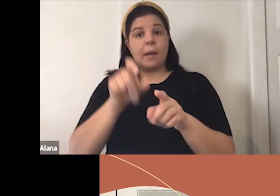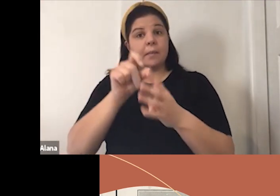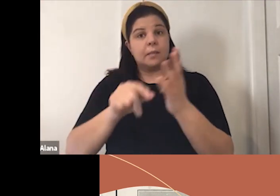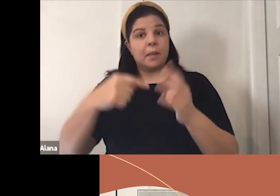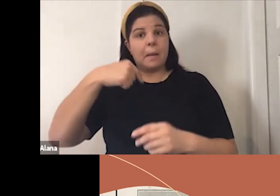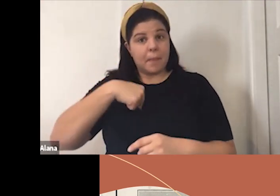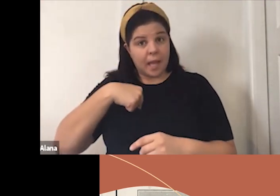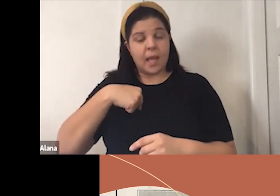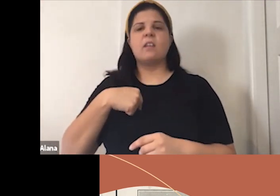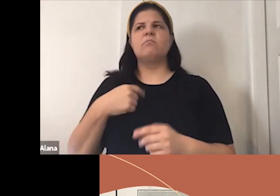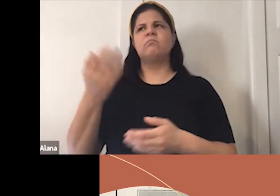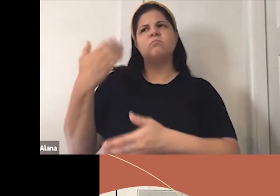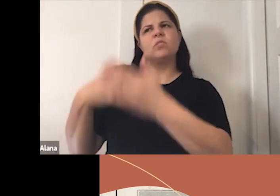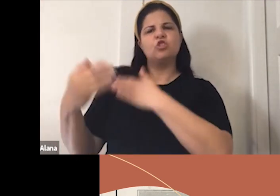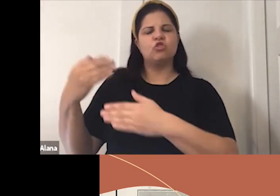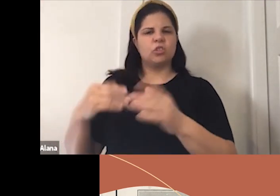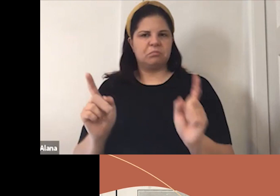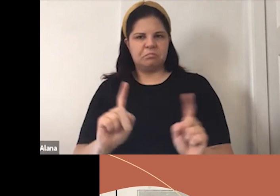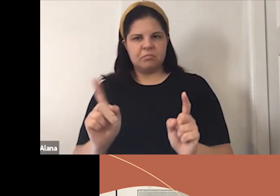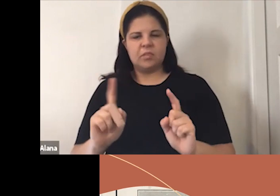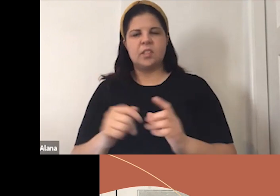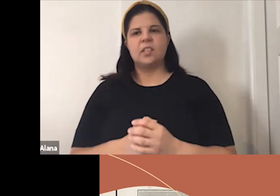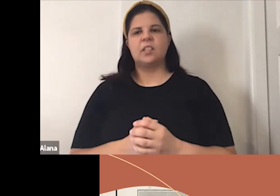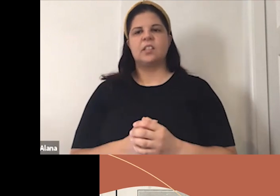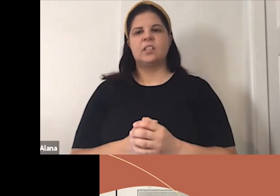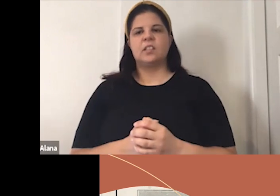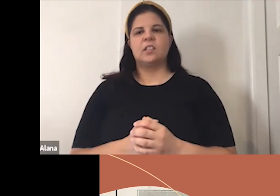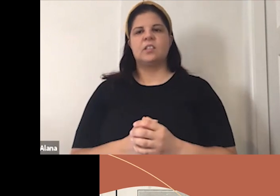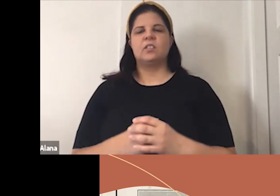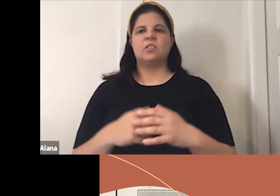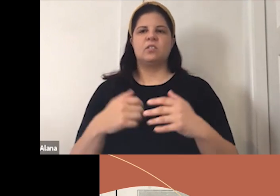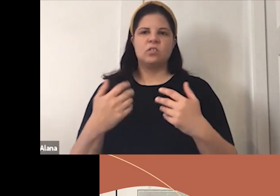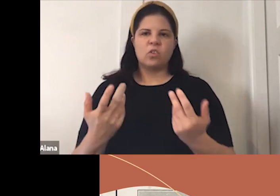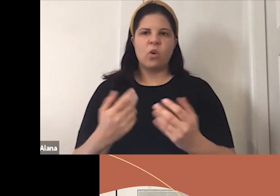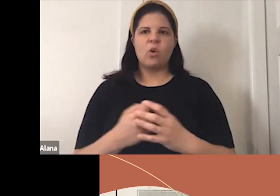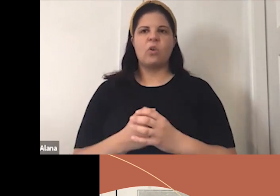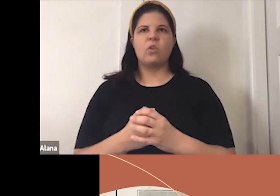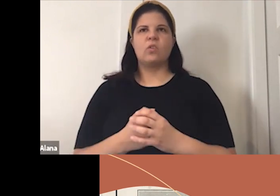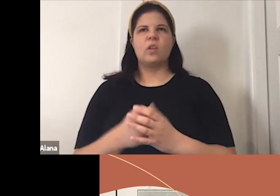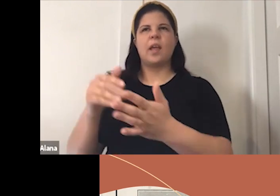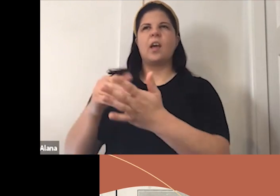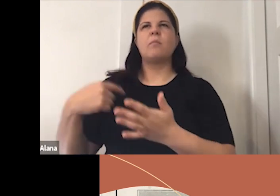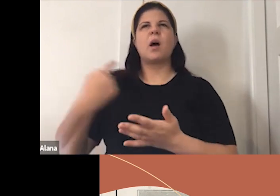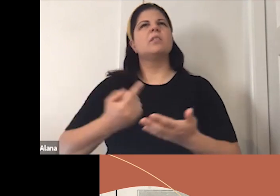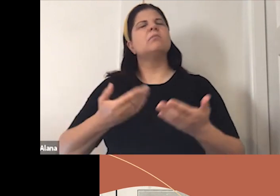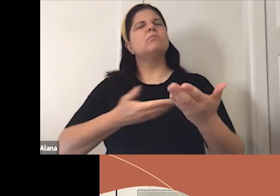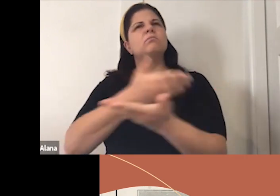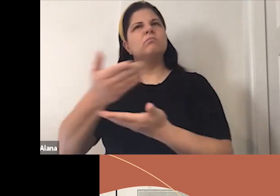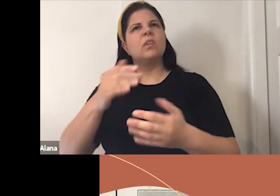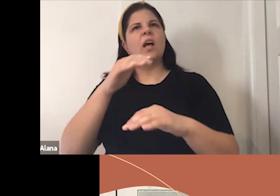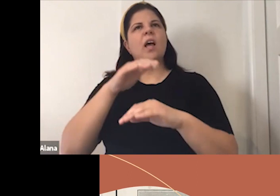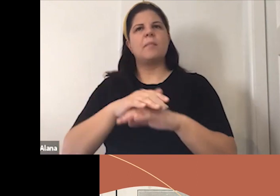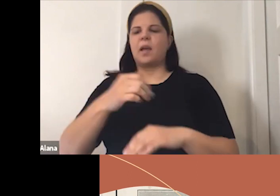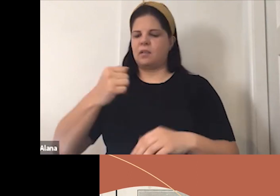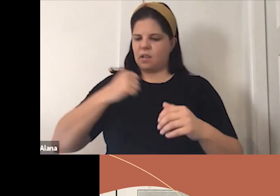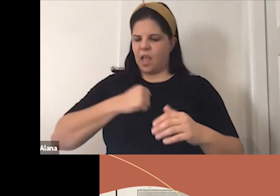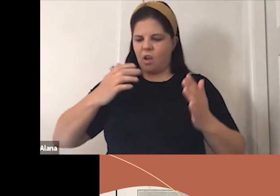have that forms something of the discourse around our physical being.